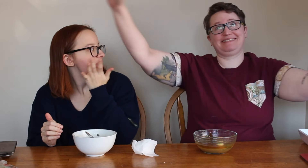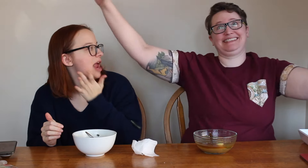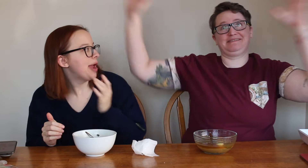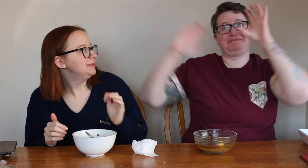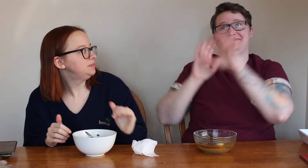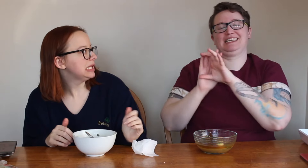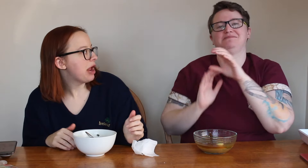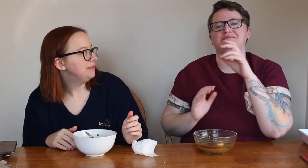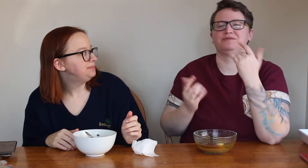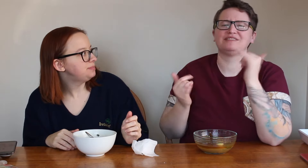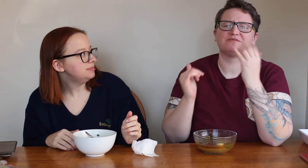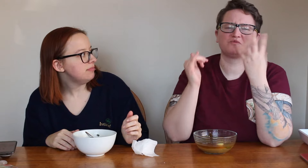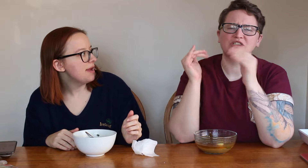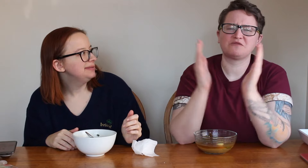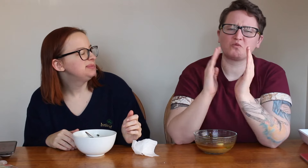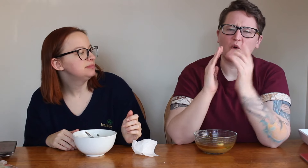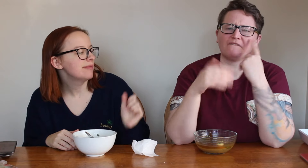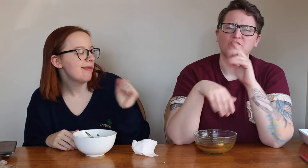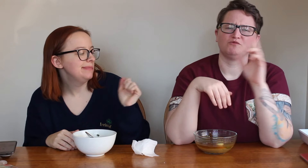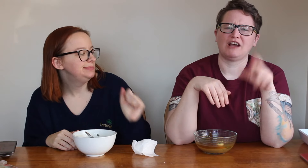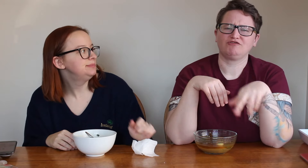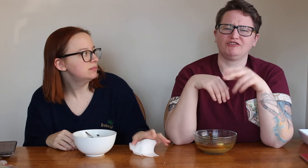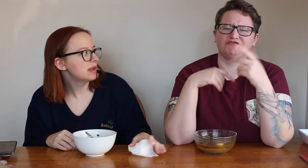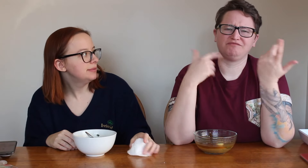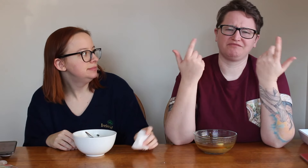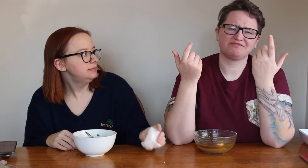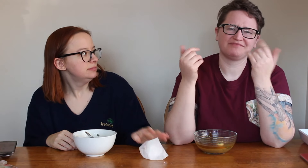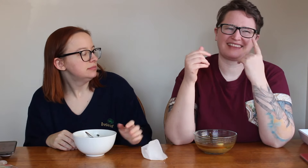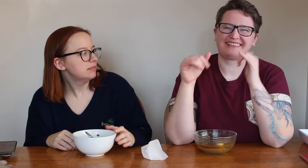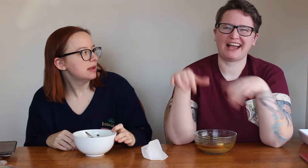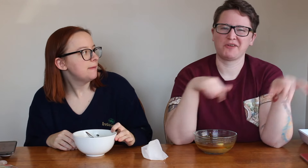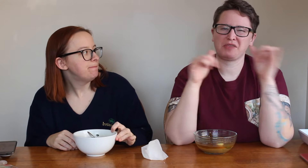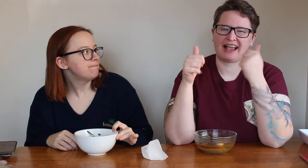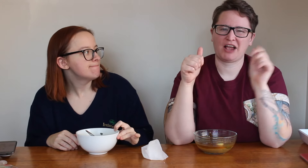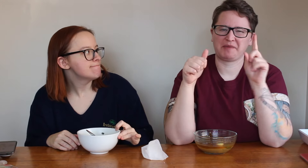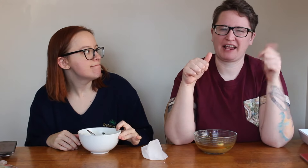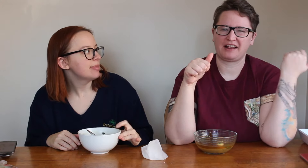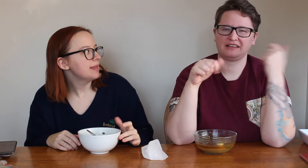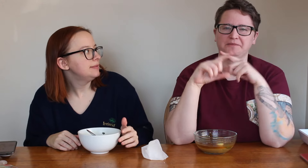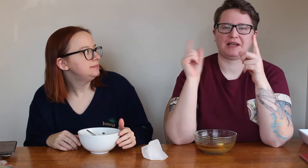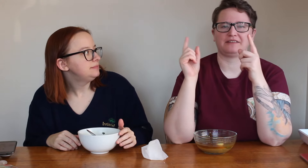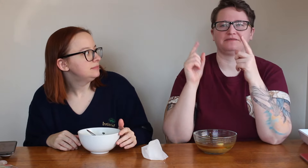So I think you know some of them do have kids and so we're able to you know, work together and bond in that sense